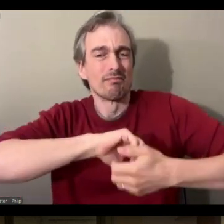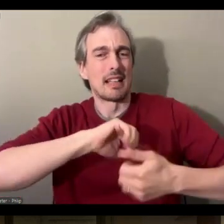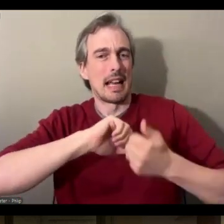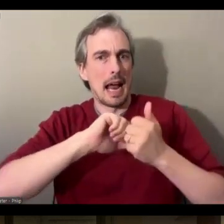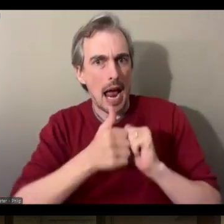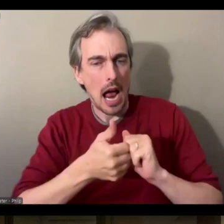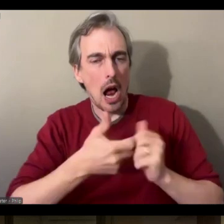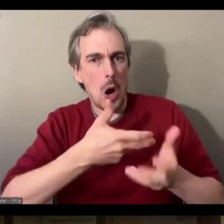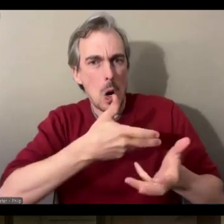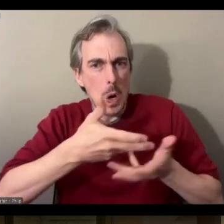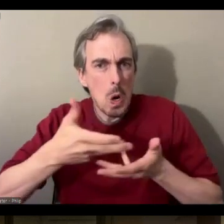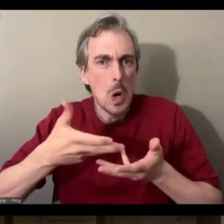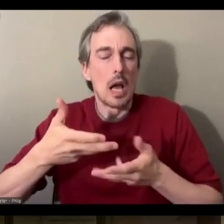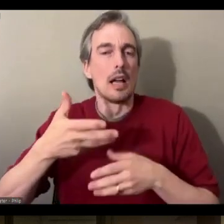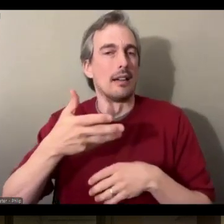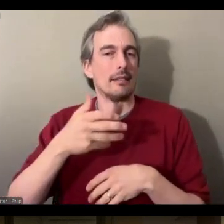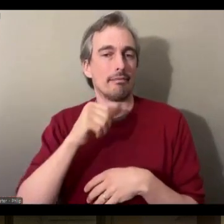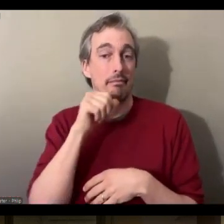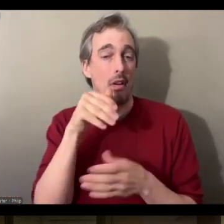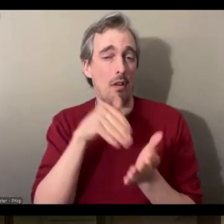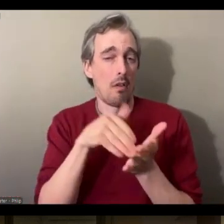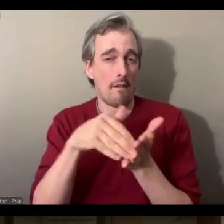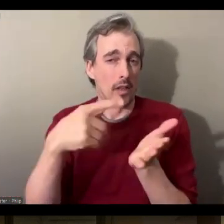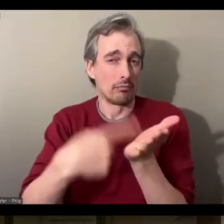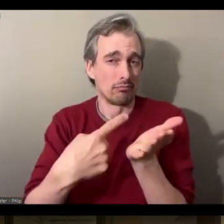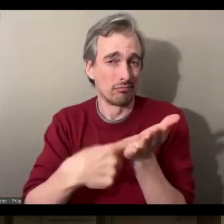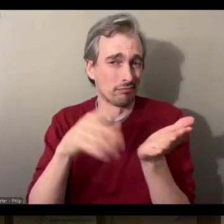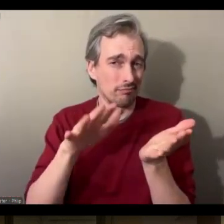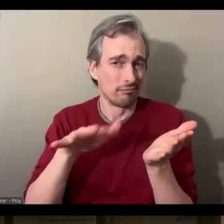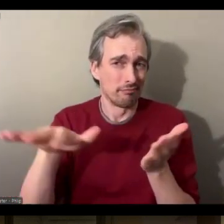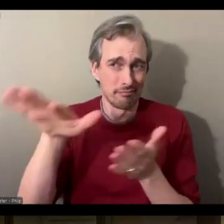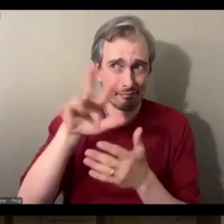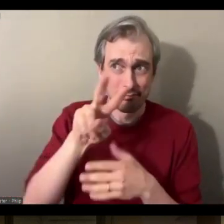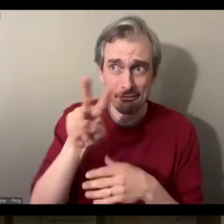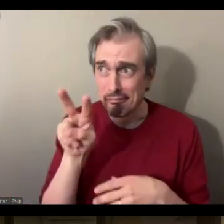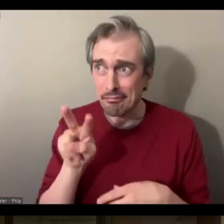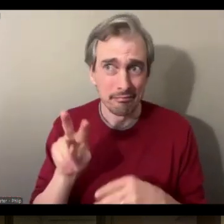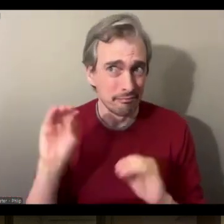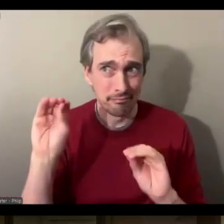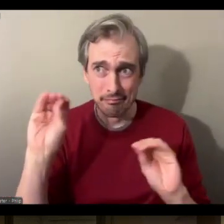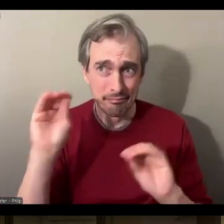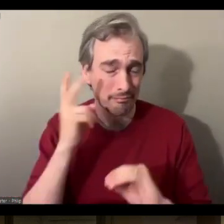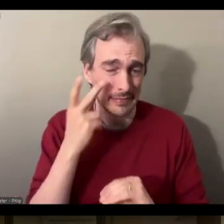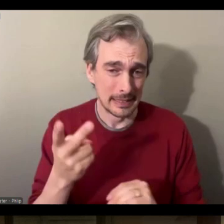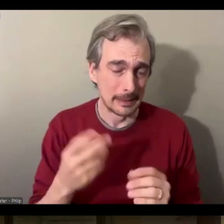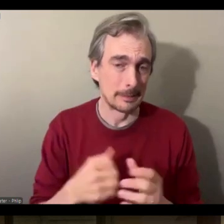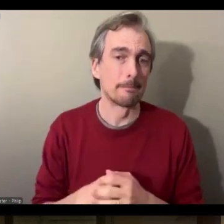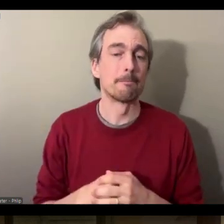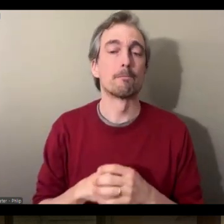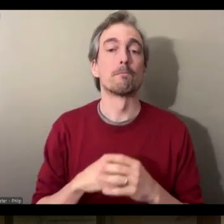more about myself, before we really dive in. I've been doing IT in the performing arts for about 10